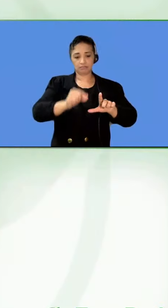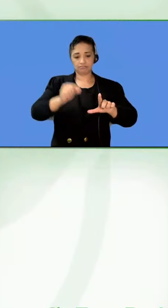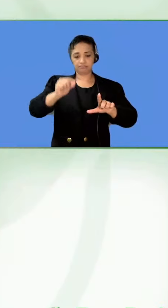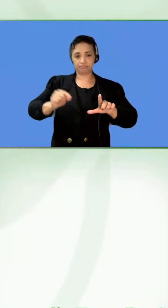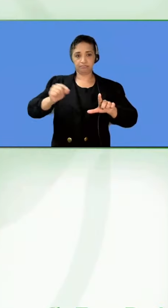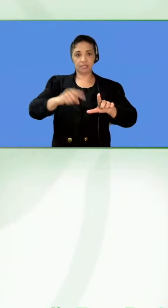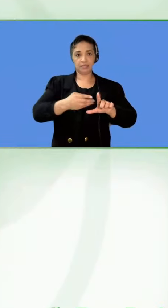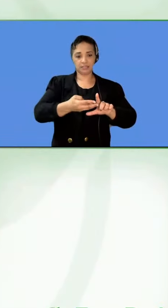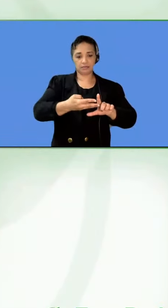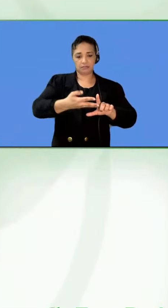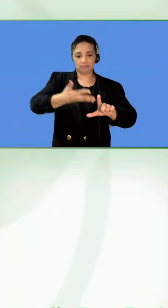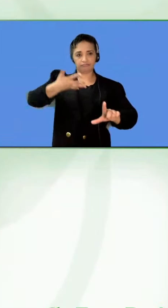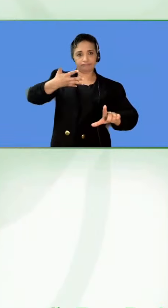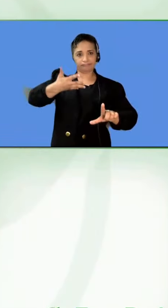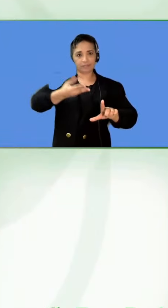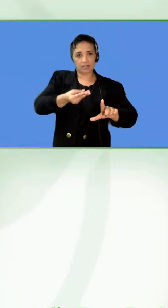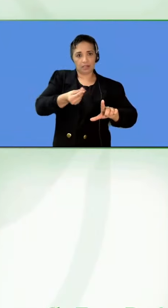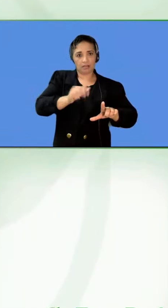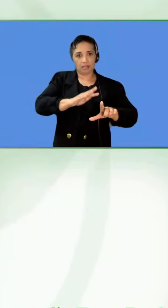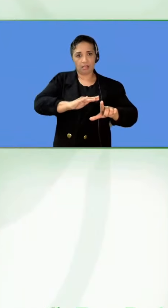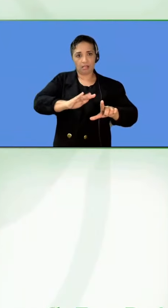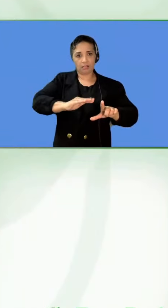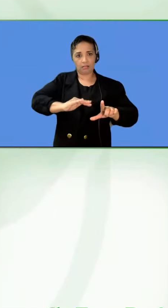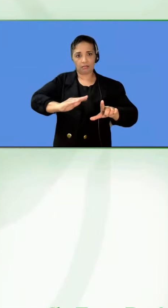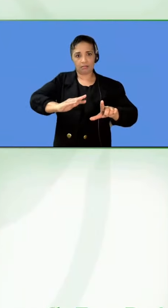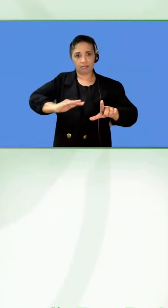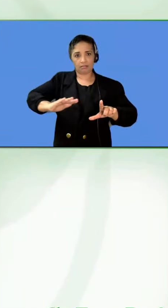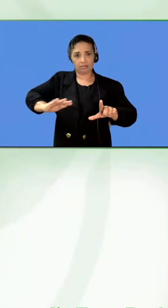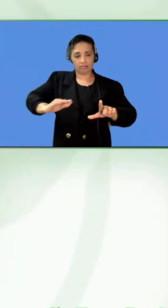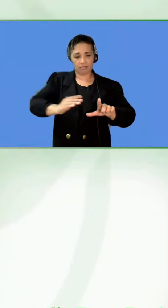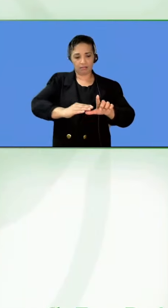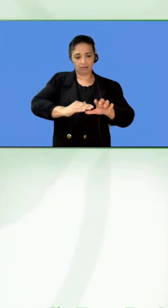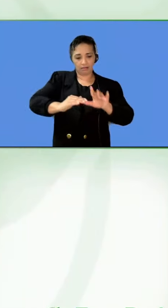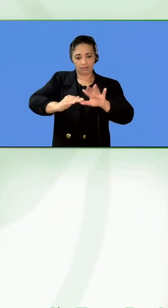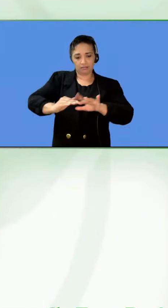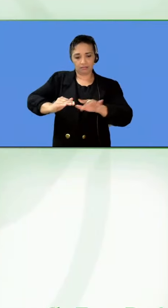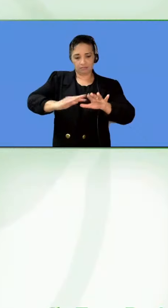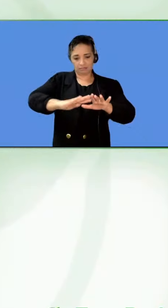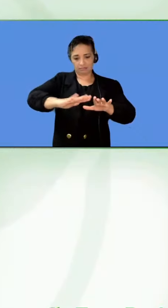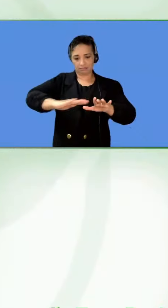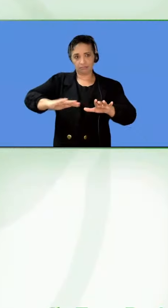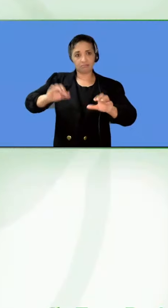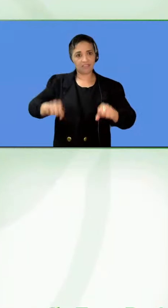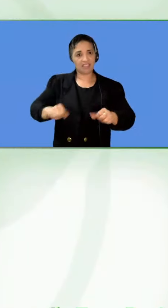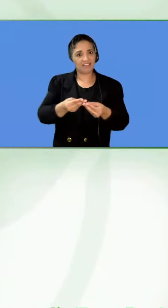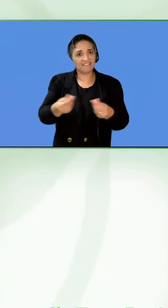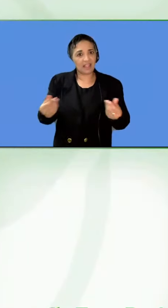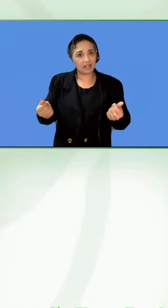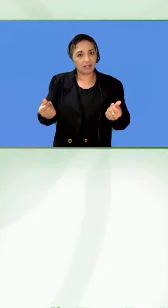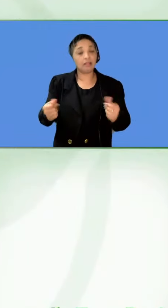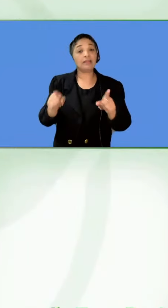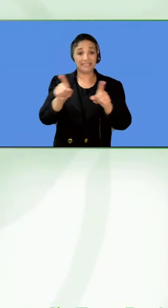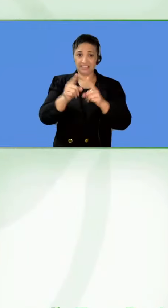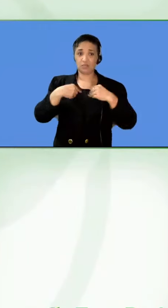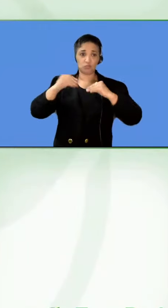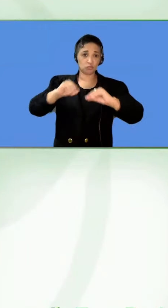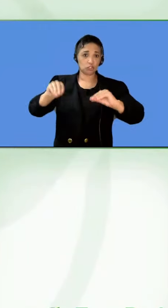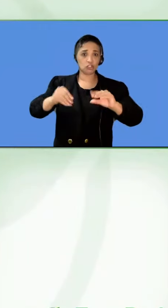And we use that for all of our courses, especially when teaching statistics and normal distributions.